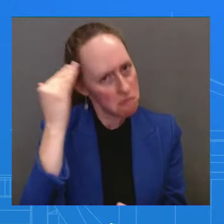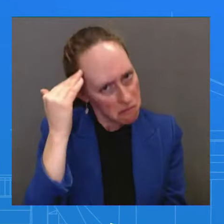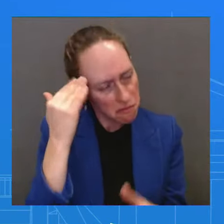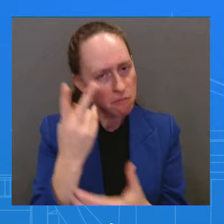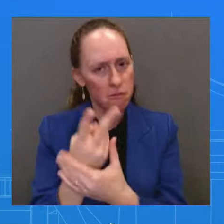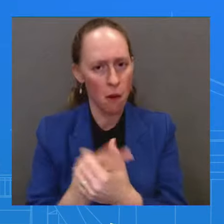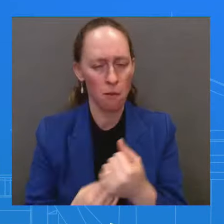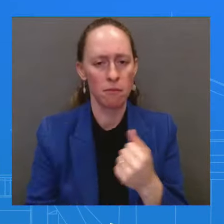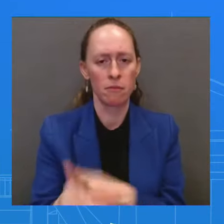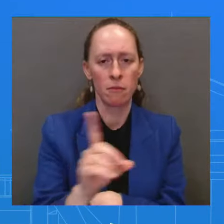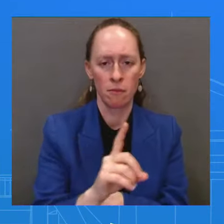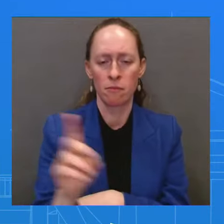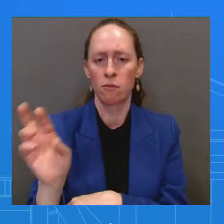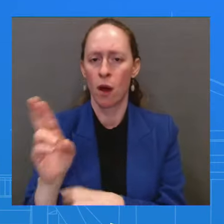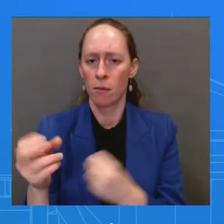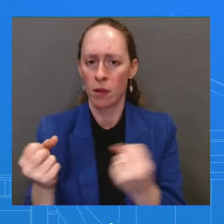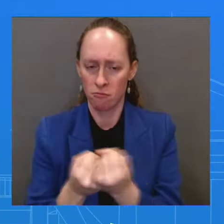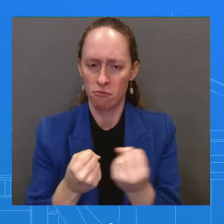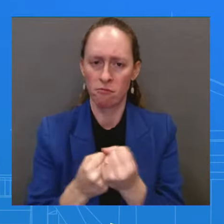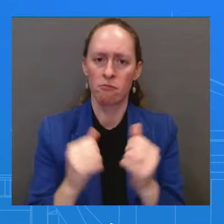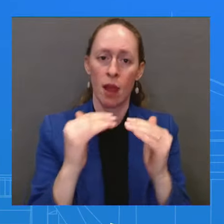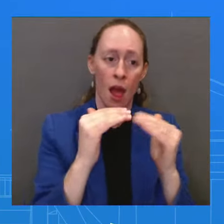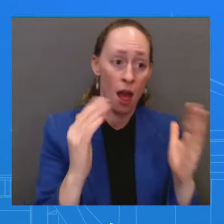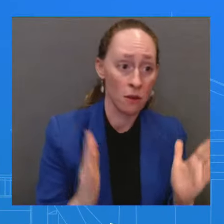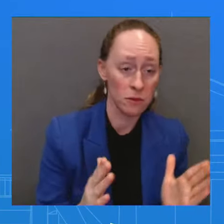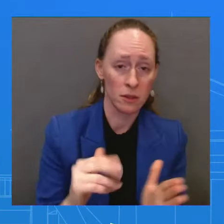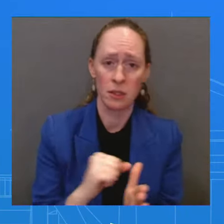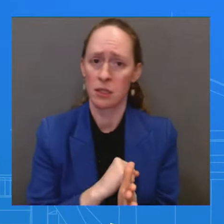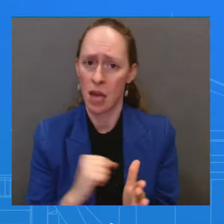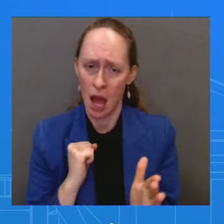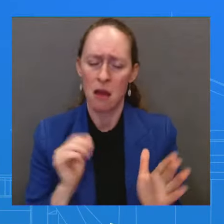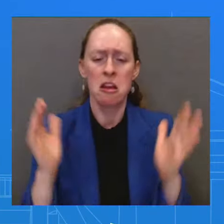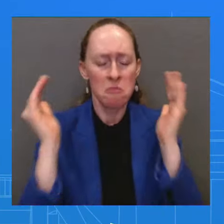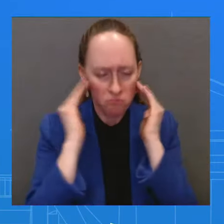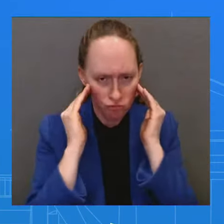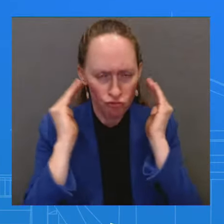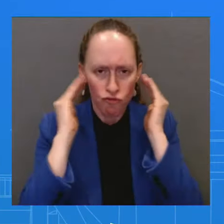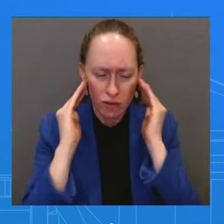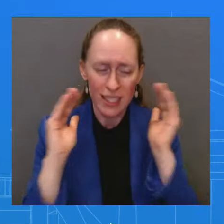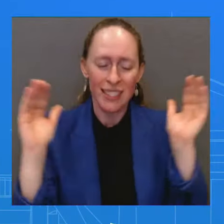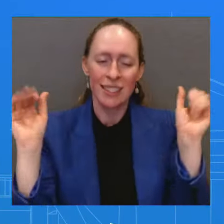to continue our commitment to Ukraine. And this is a promise. This is a promise that both House --